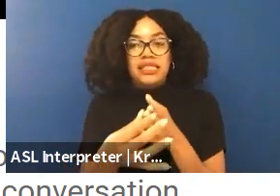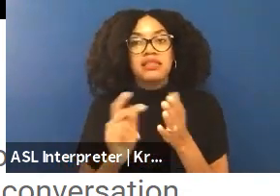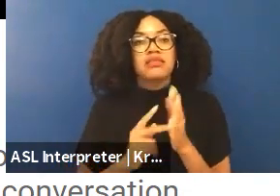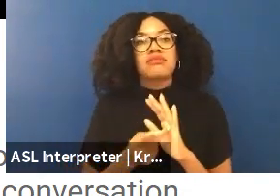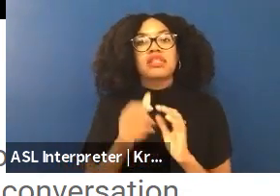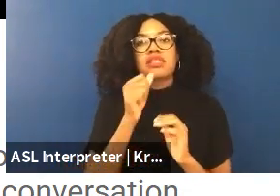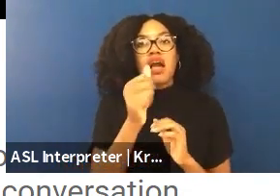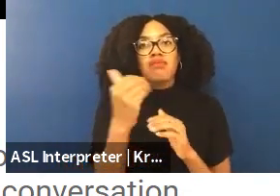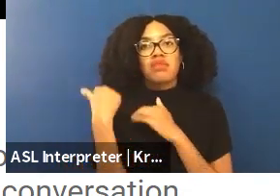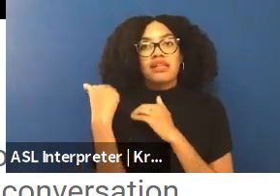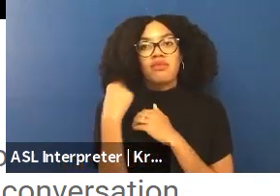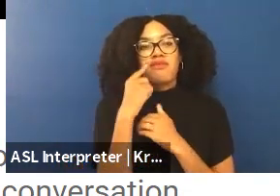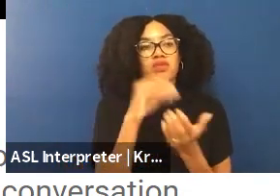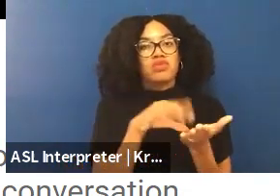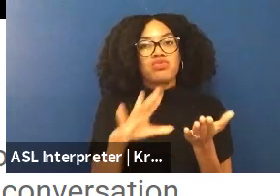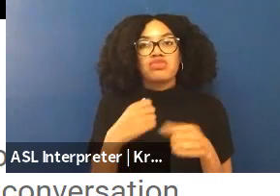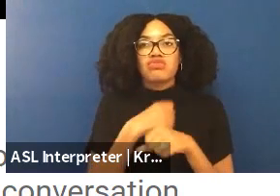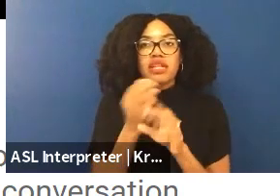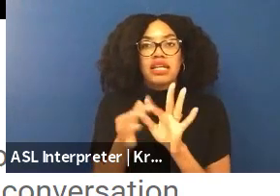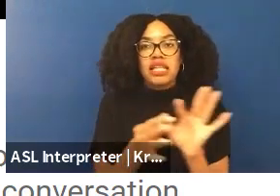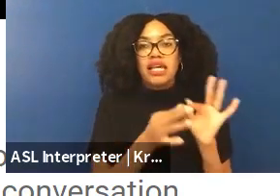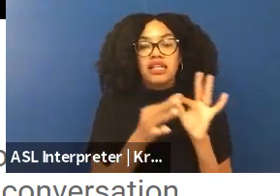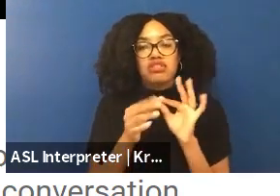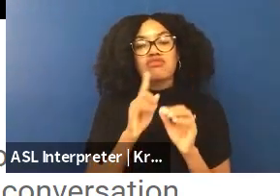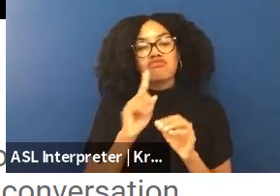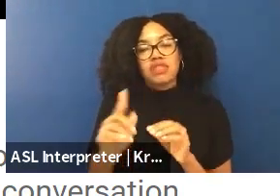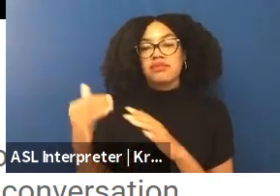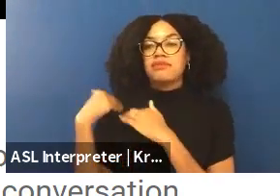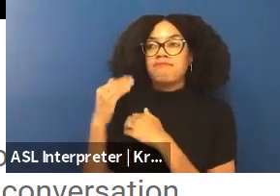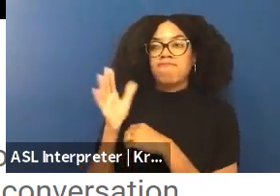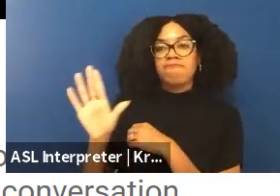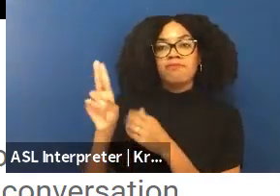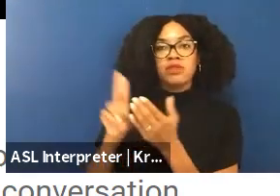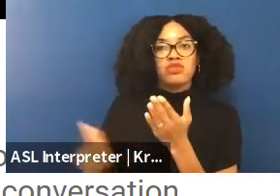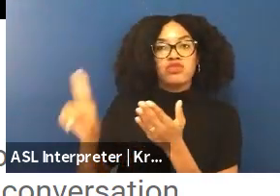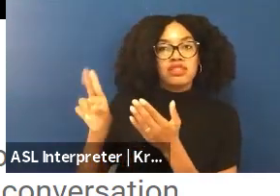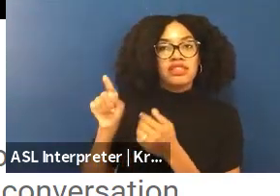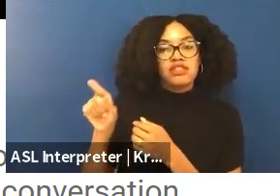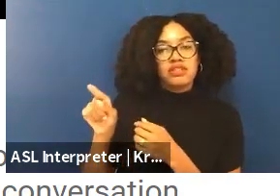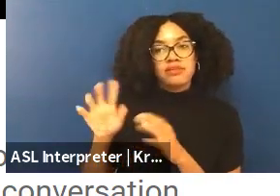but on us as an institution. So that's kind of how we came to,